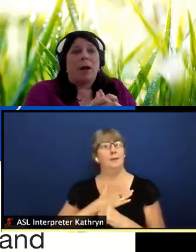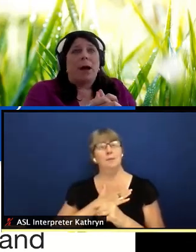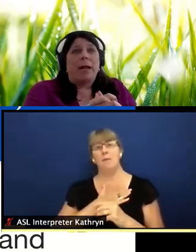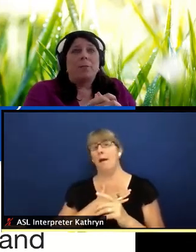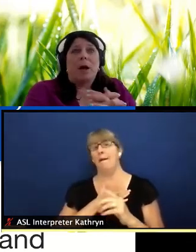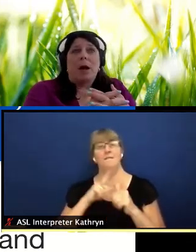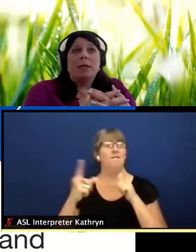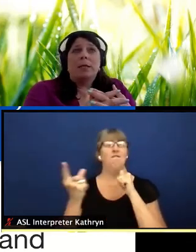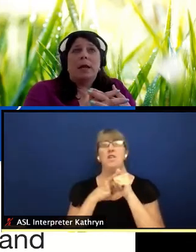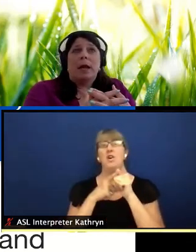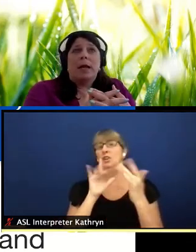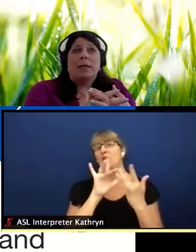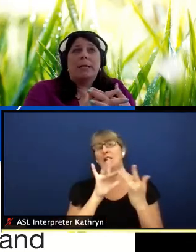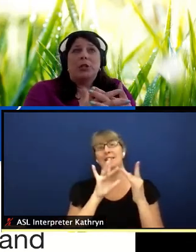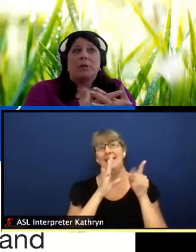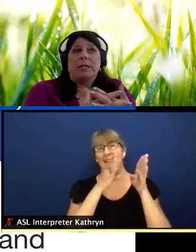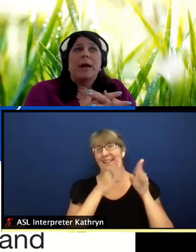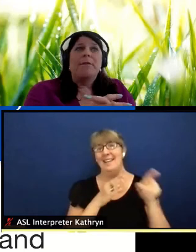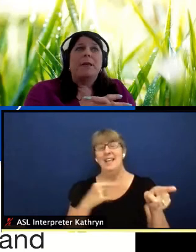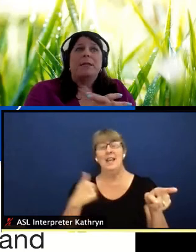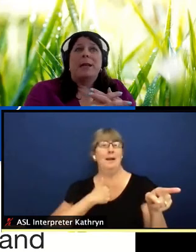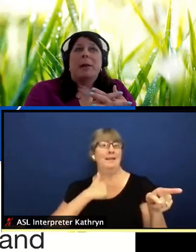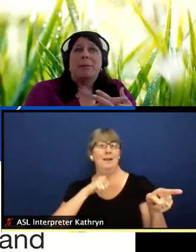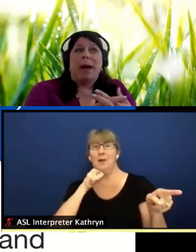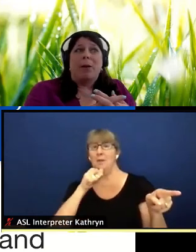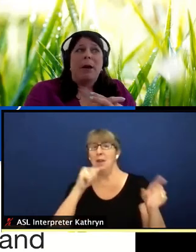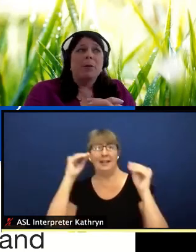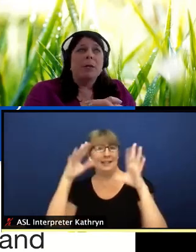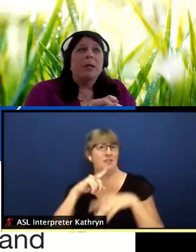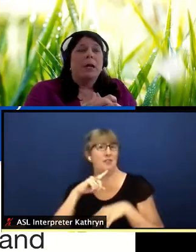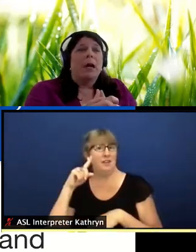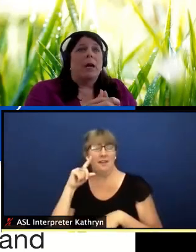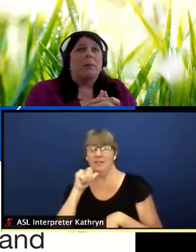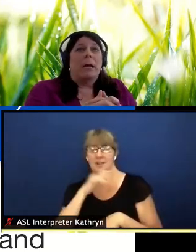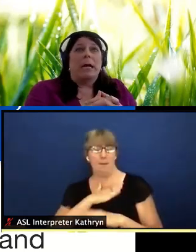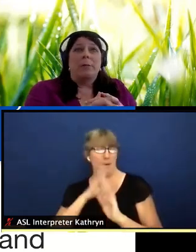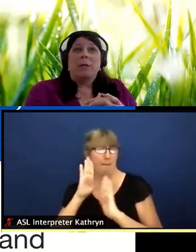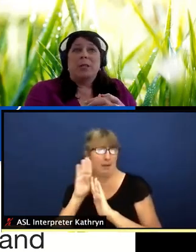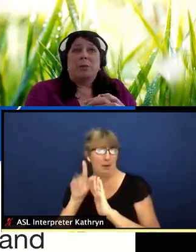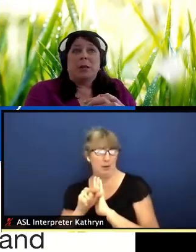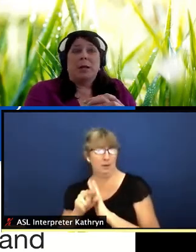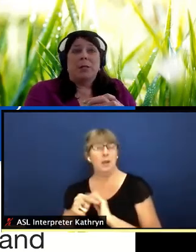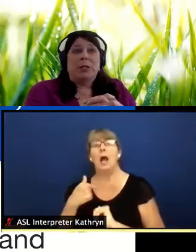I am not a teacher of the deaf. That is not my background. I am a speech pathologist.